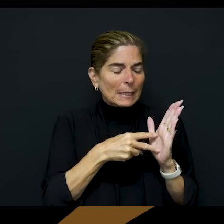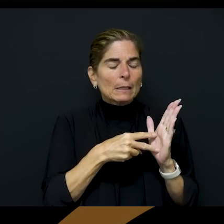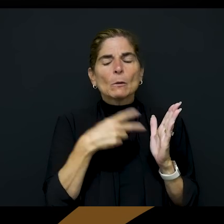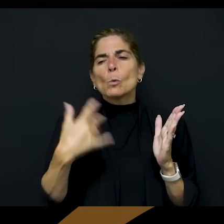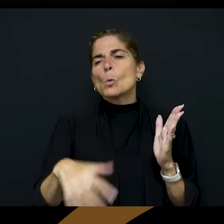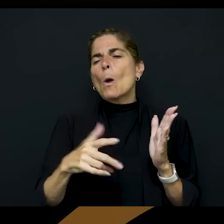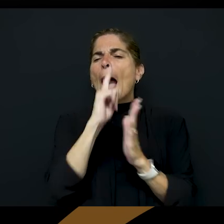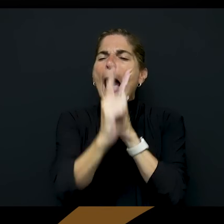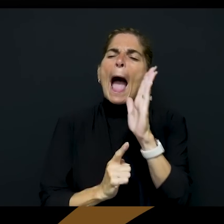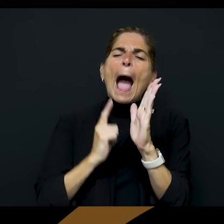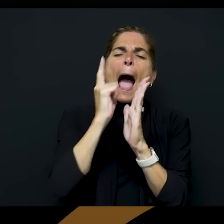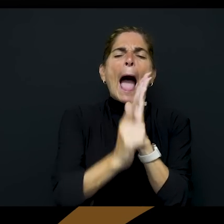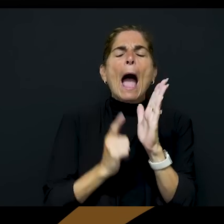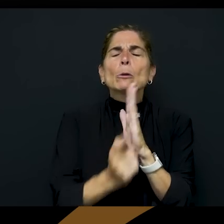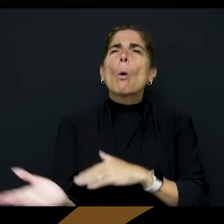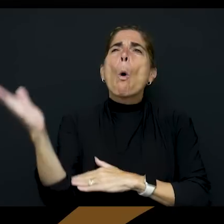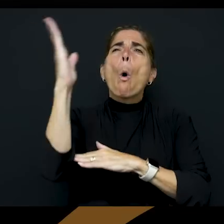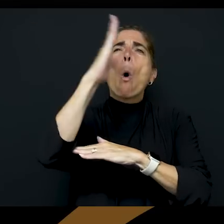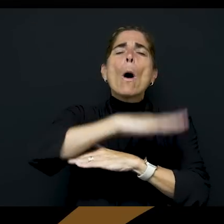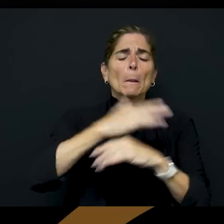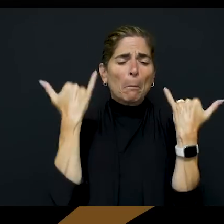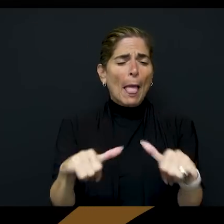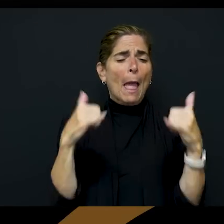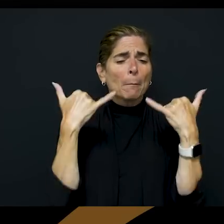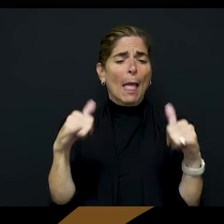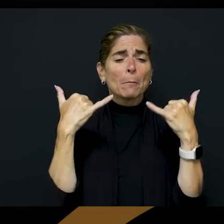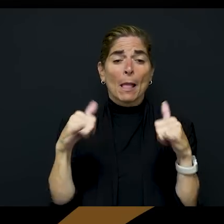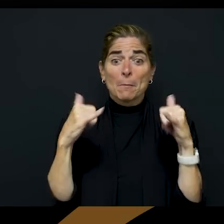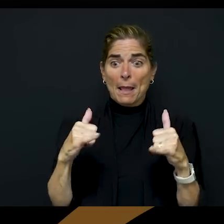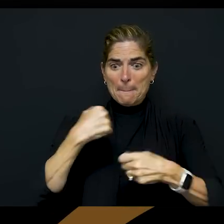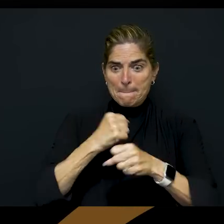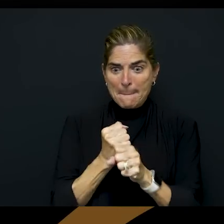We can lose hours of the day just sitting there with a bucket of LEGO bricks, just making things.